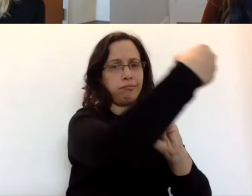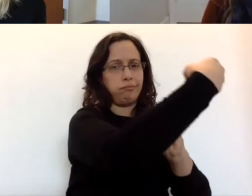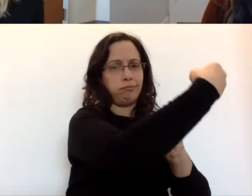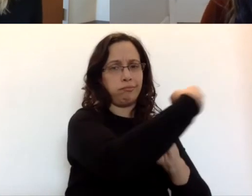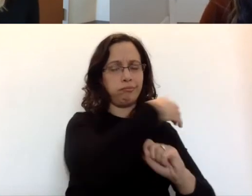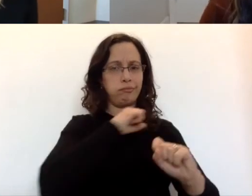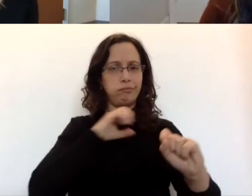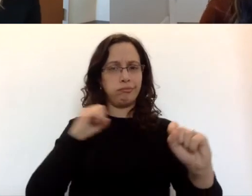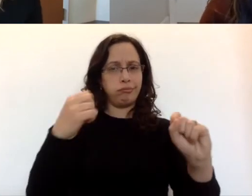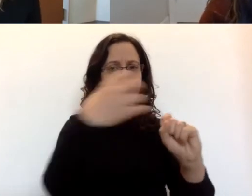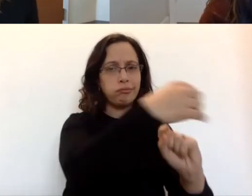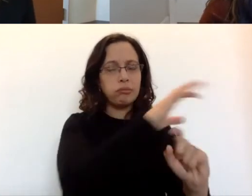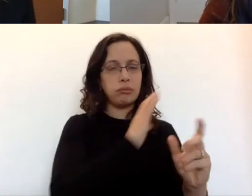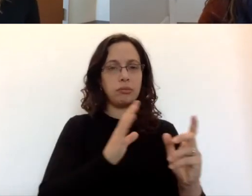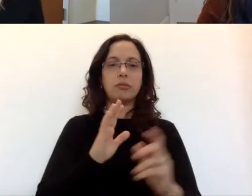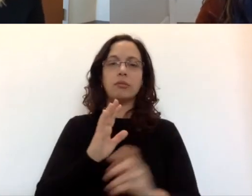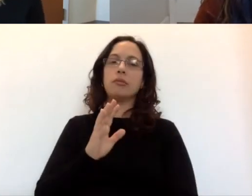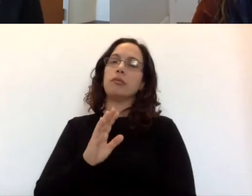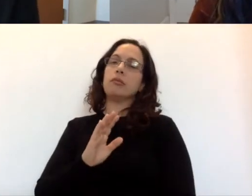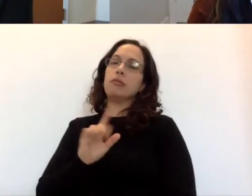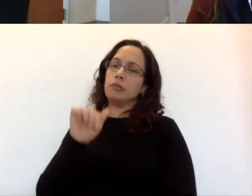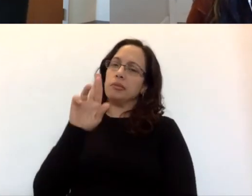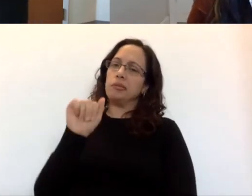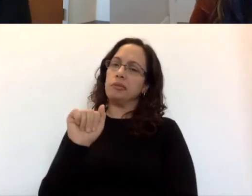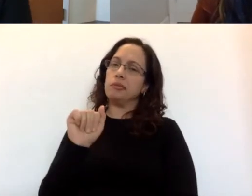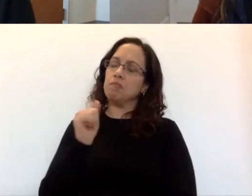It's a really important question and I would say I think there are a couple of things to say